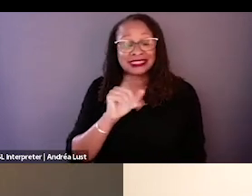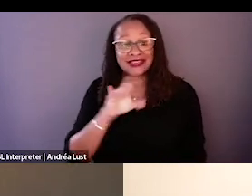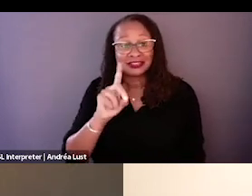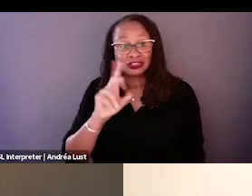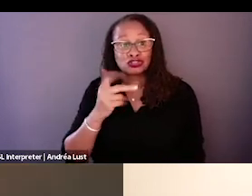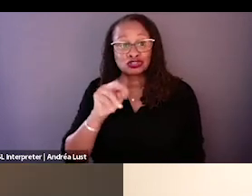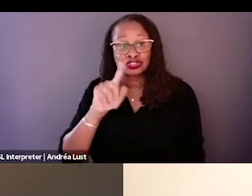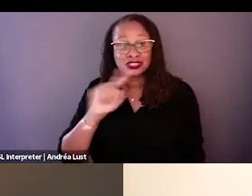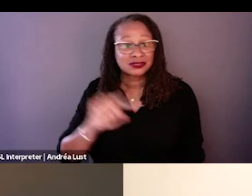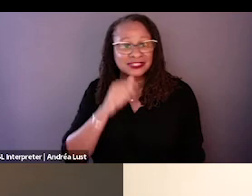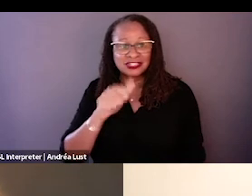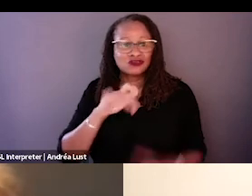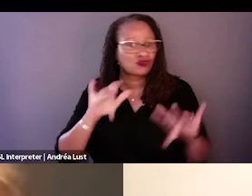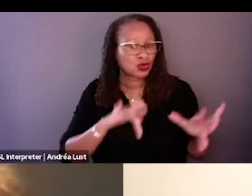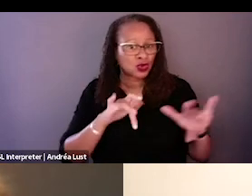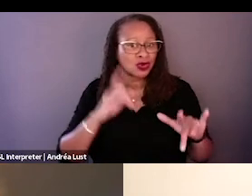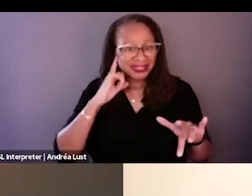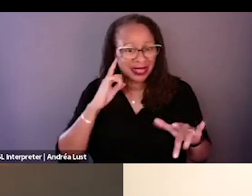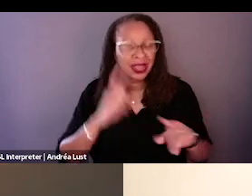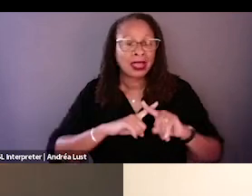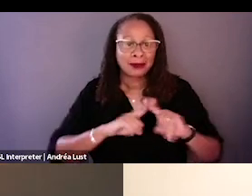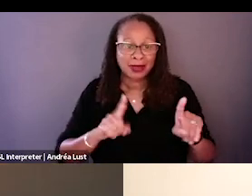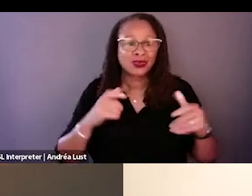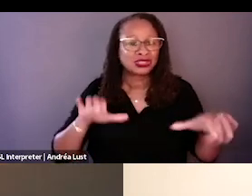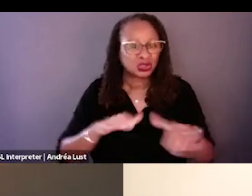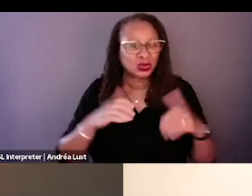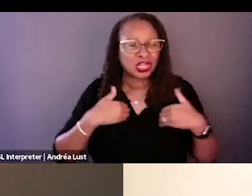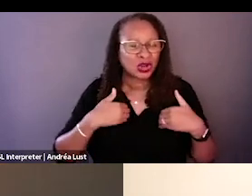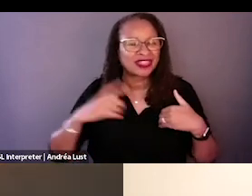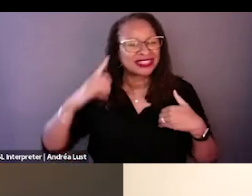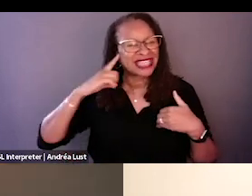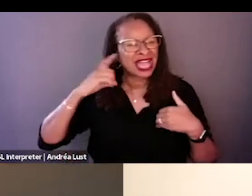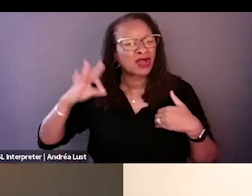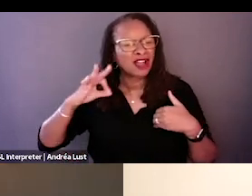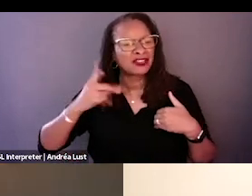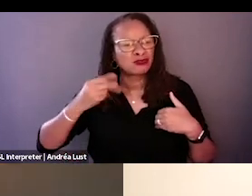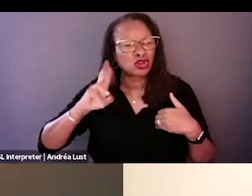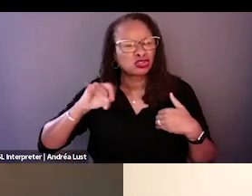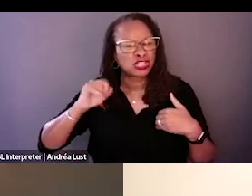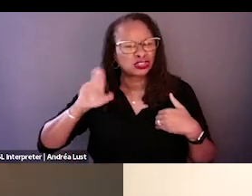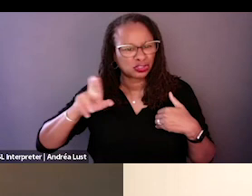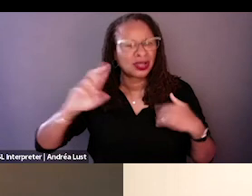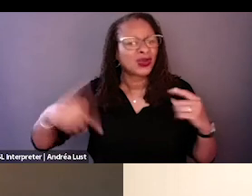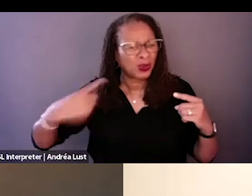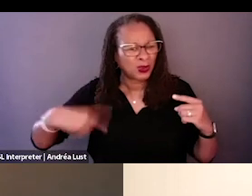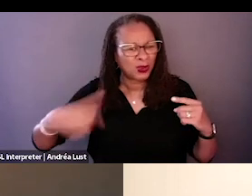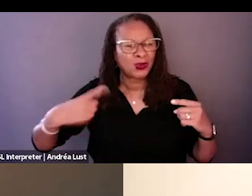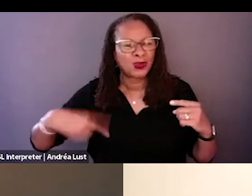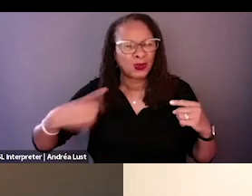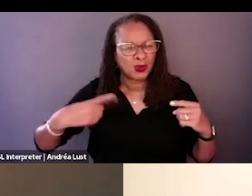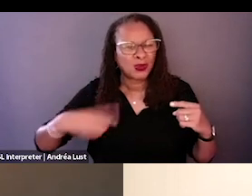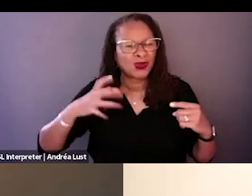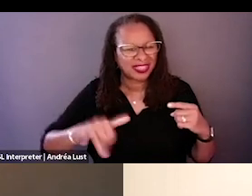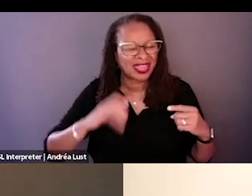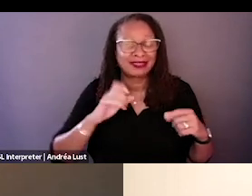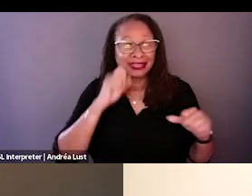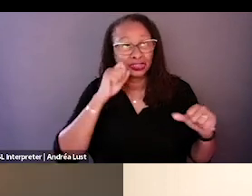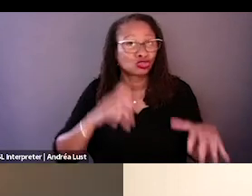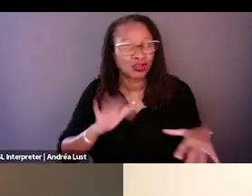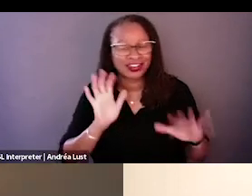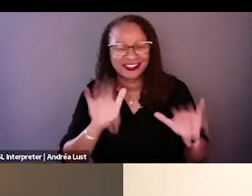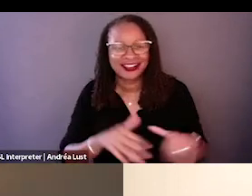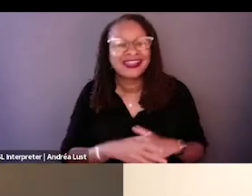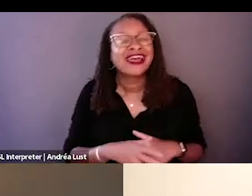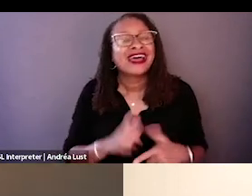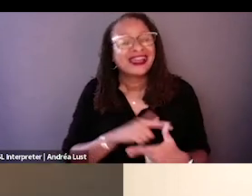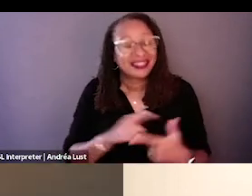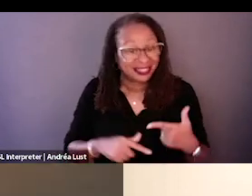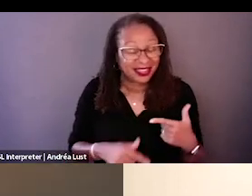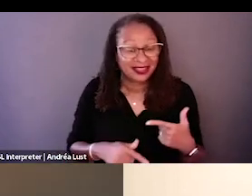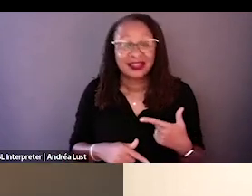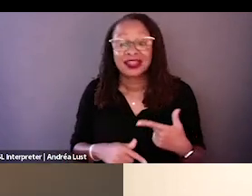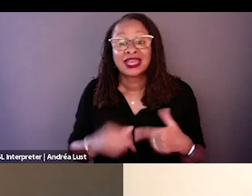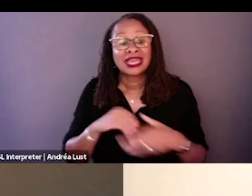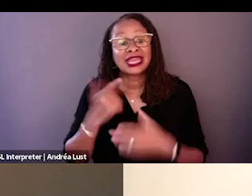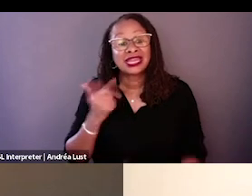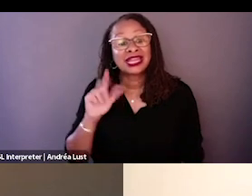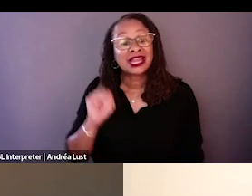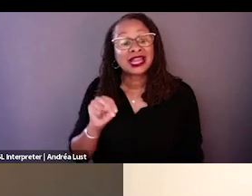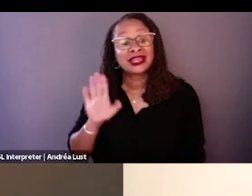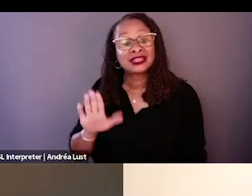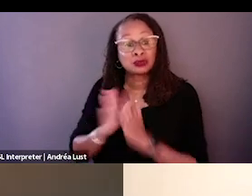Bianca Stigter: That for me was also kind of an incredible thing you could do because the movie